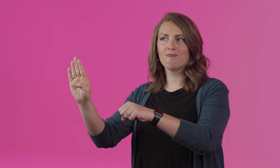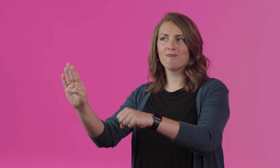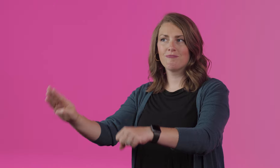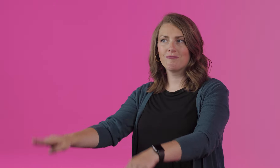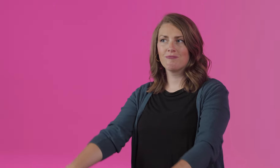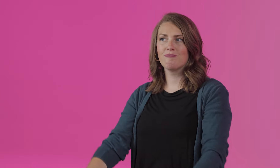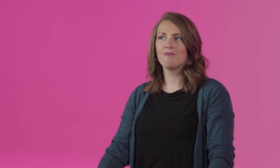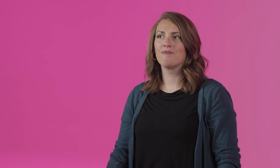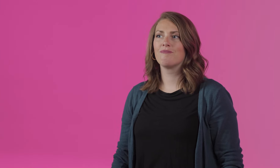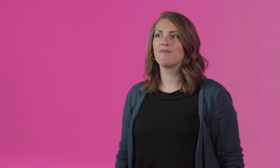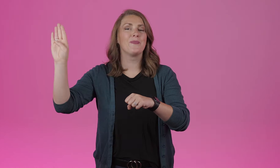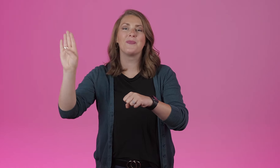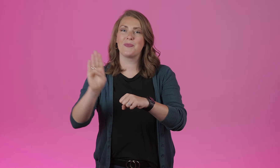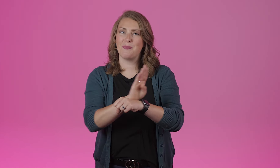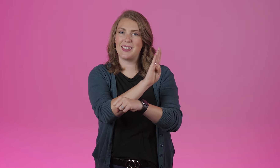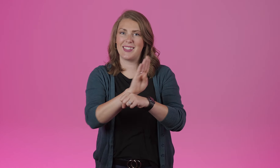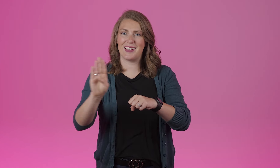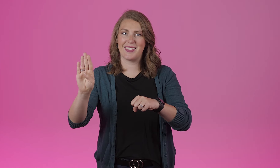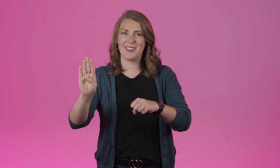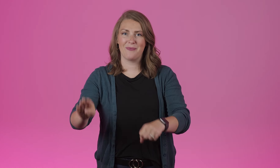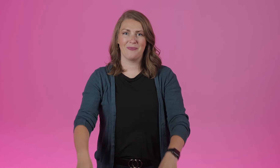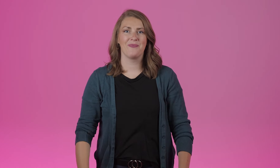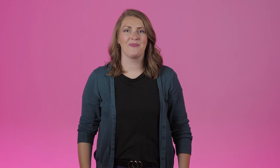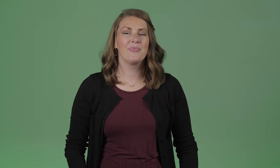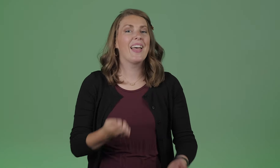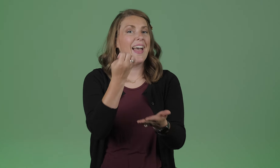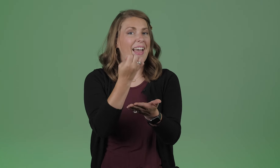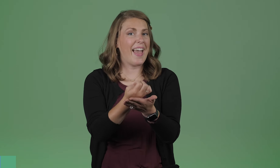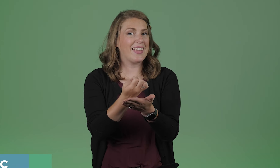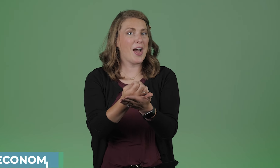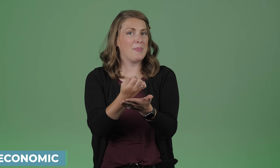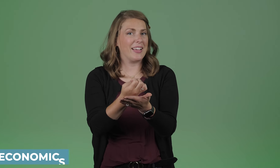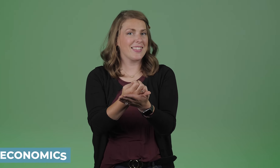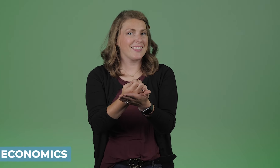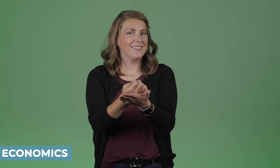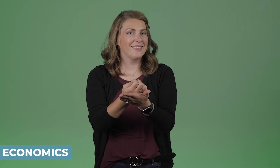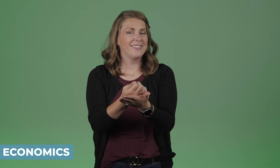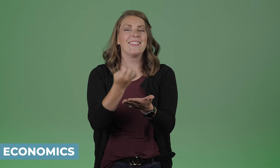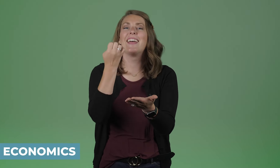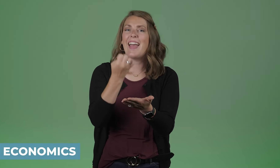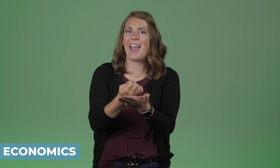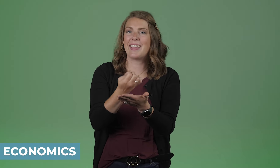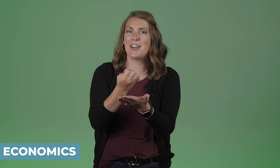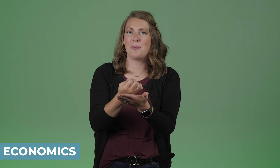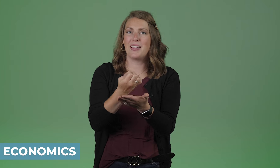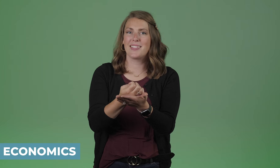on your non-dominant hand. BUSINESS ECONOMICS ECONOMICS